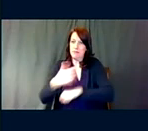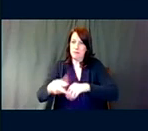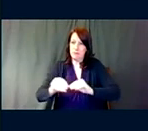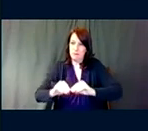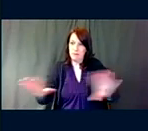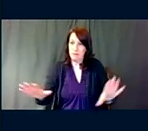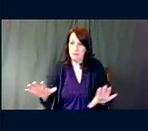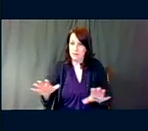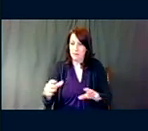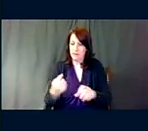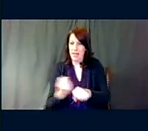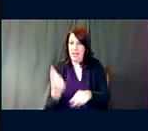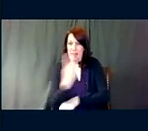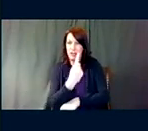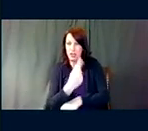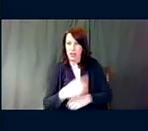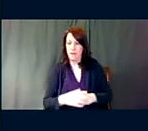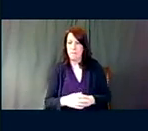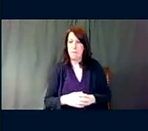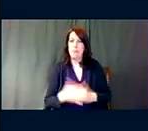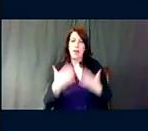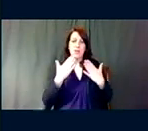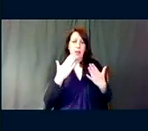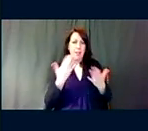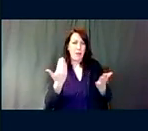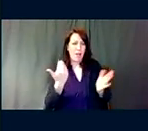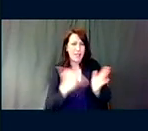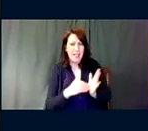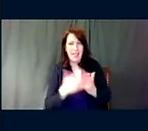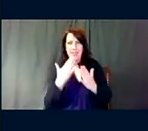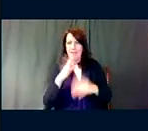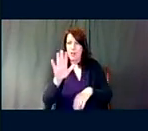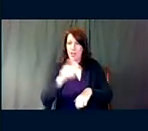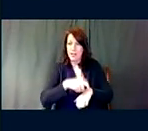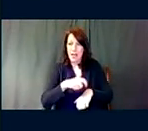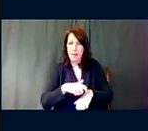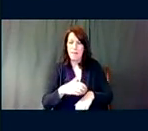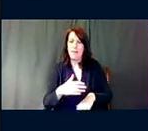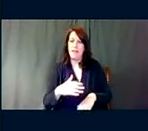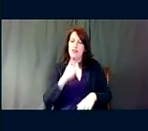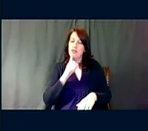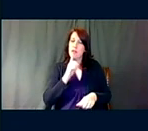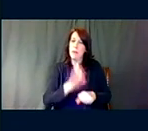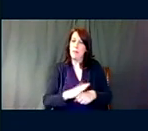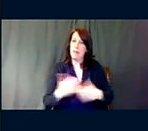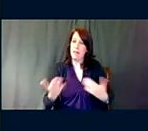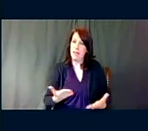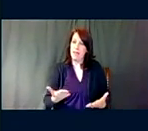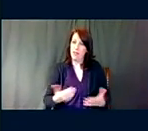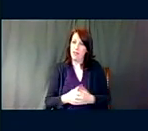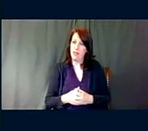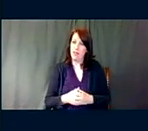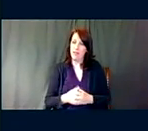TO VACCINES BEING ABLE IN THE NEXT YEAR COMING UP. SO I WANT TO THANK YOU ALL AGAIN. THANK YOU FOR YOUR TIME AND YOUR